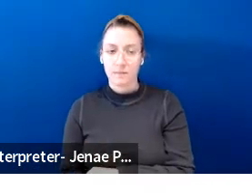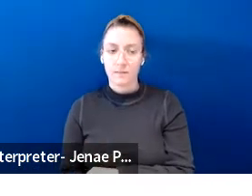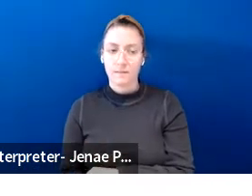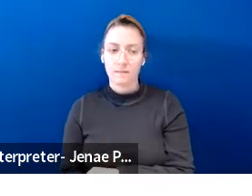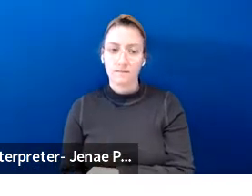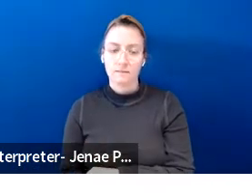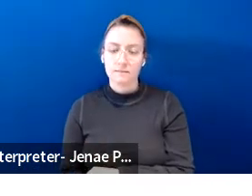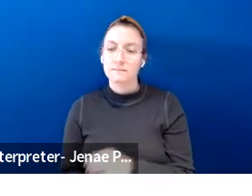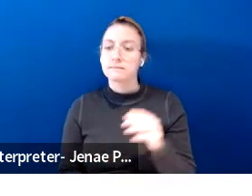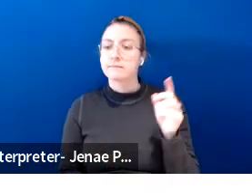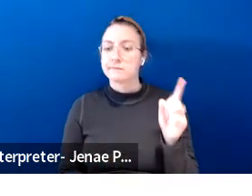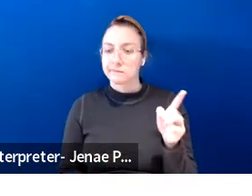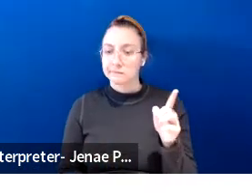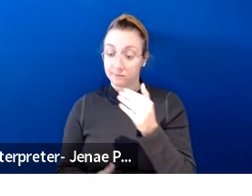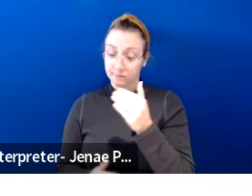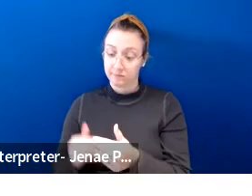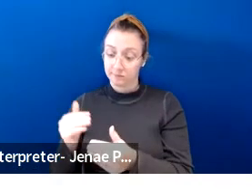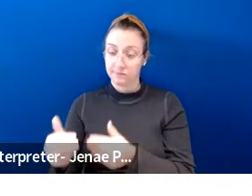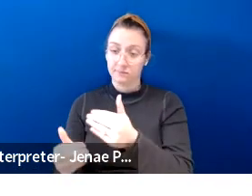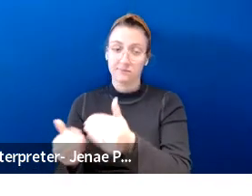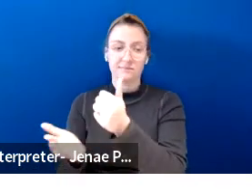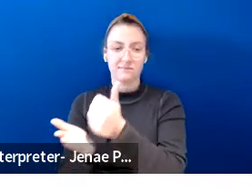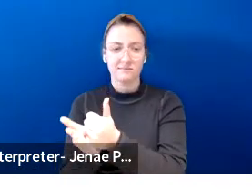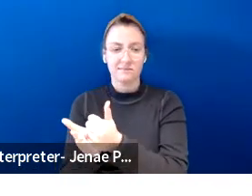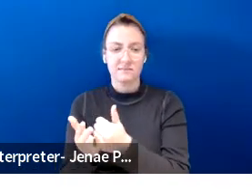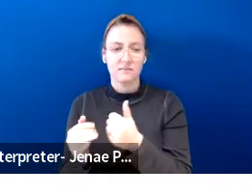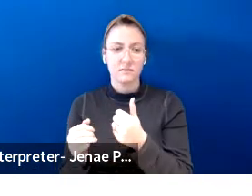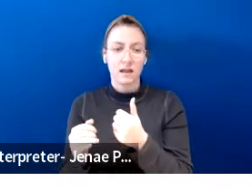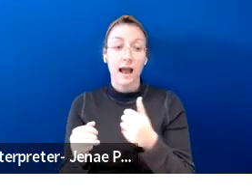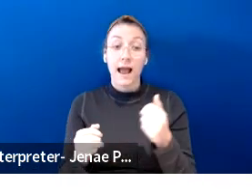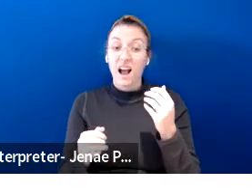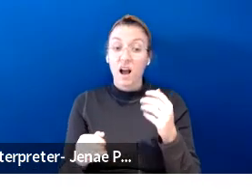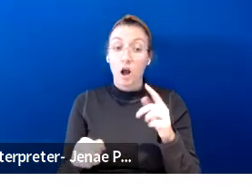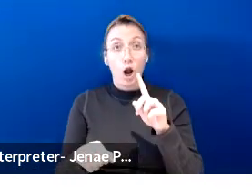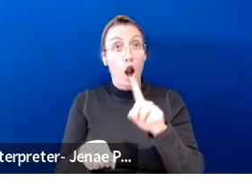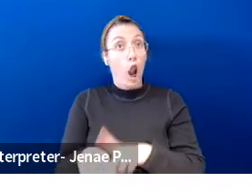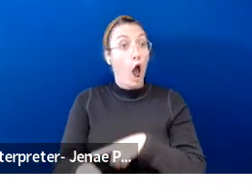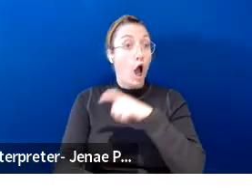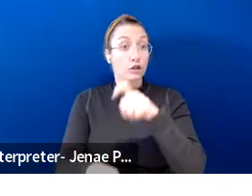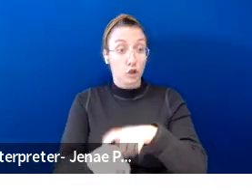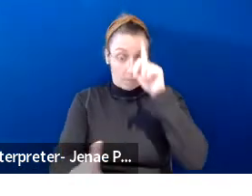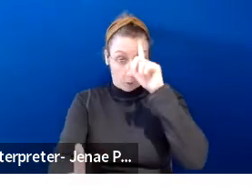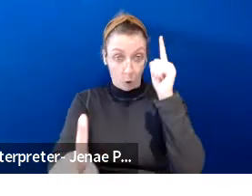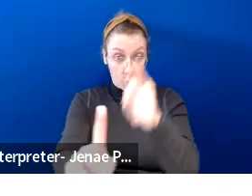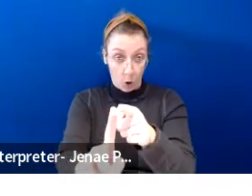if we can break those long range or long term goals. And two steps are substance and it's again